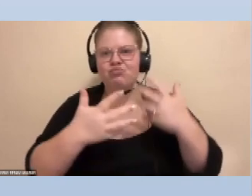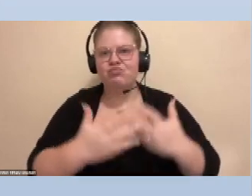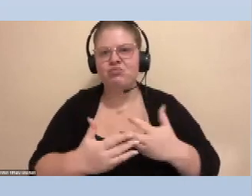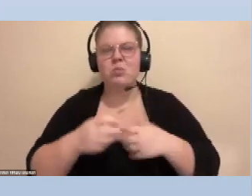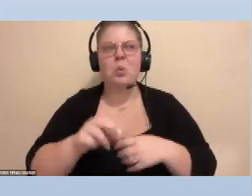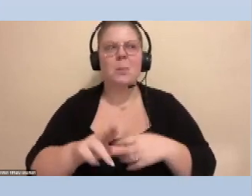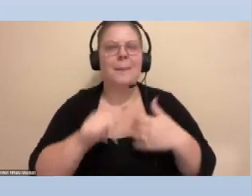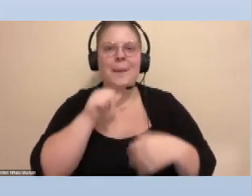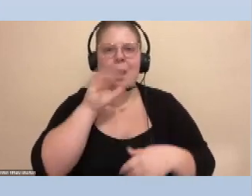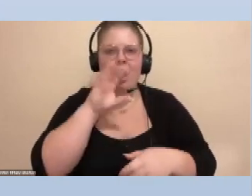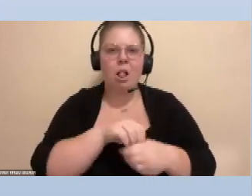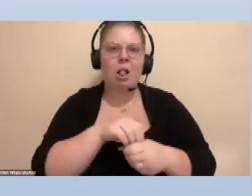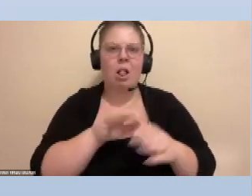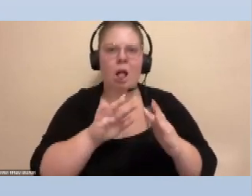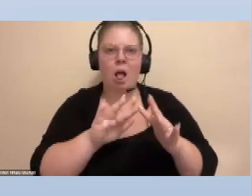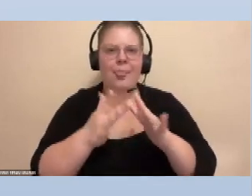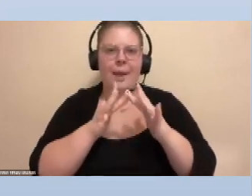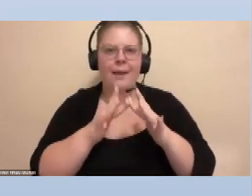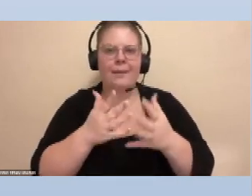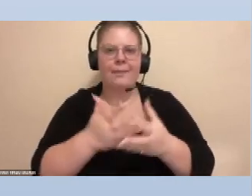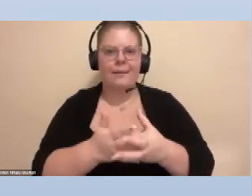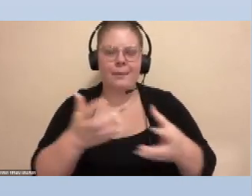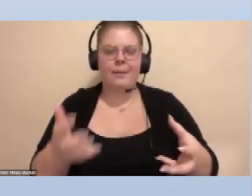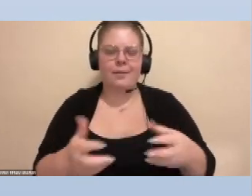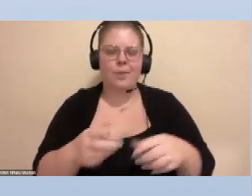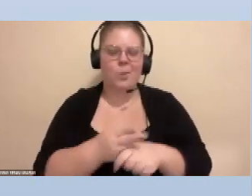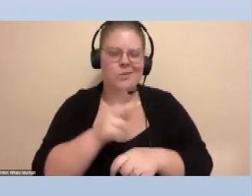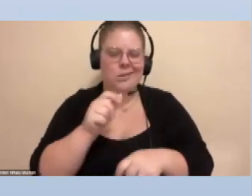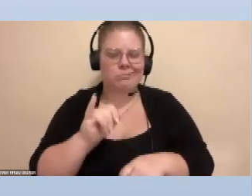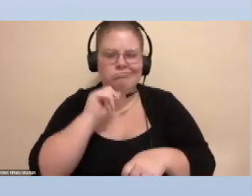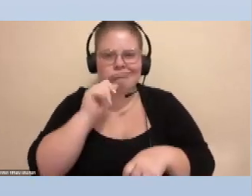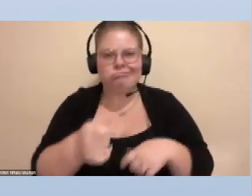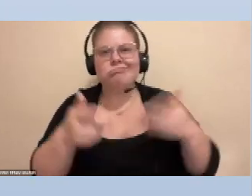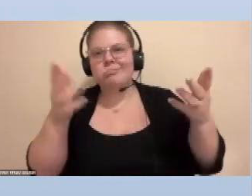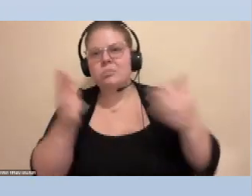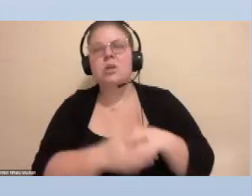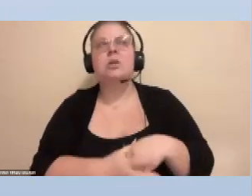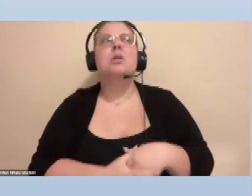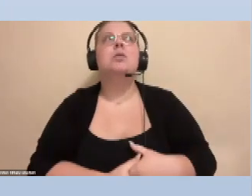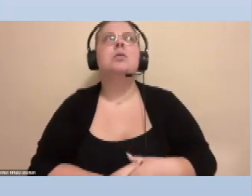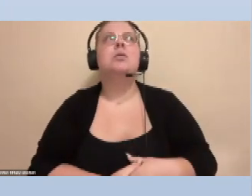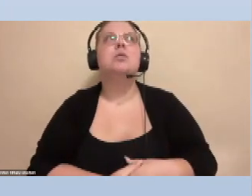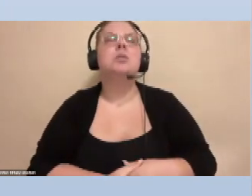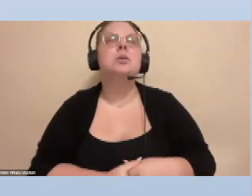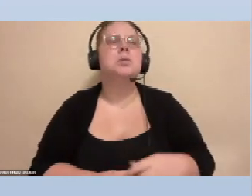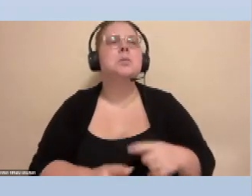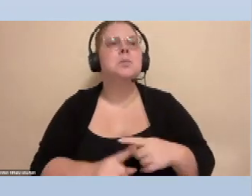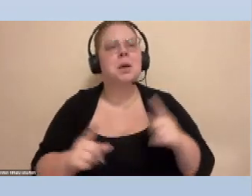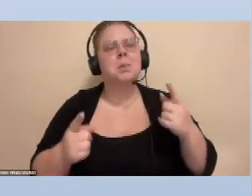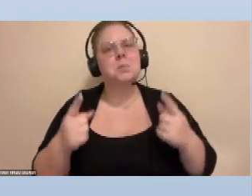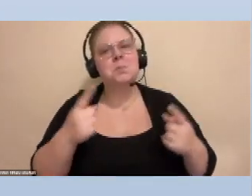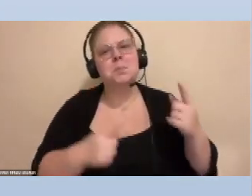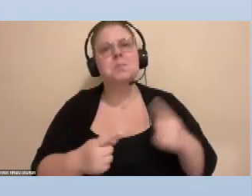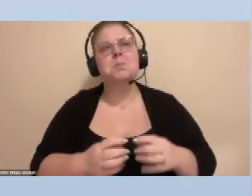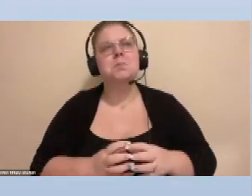But it doesn't make the question made me wonder about the capacity to, again,